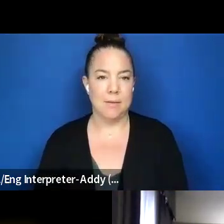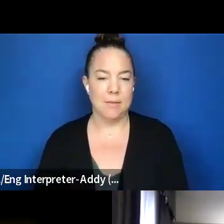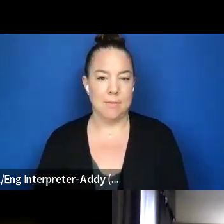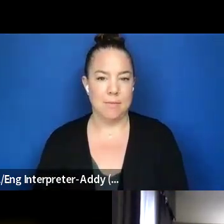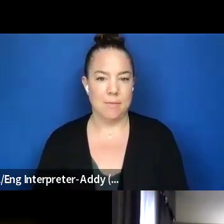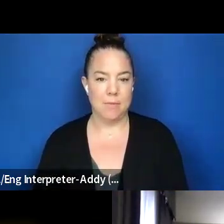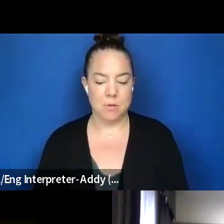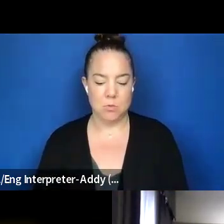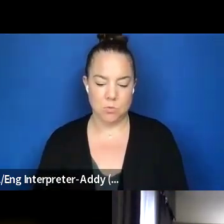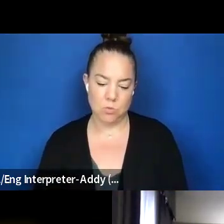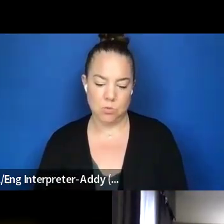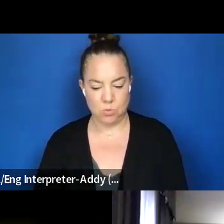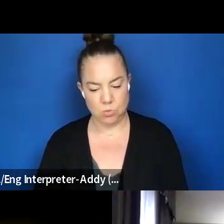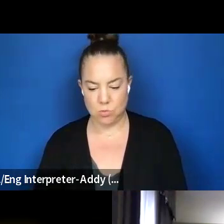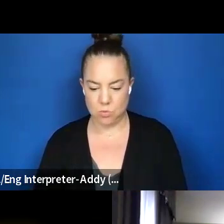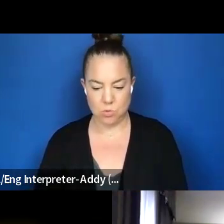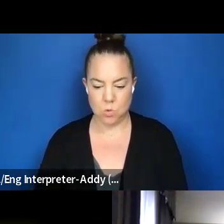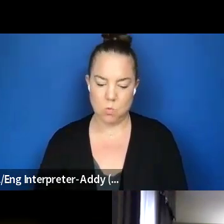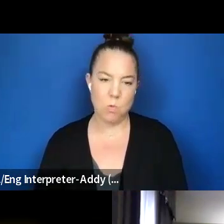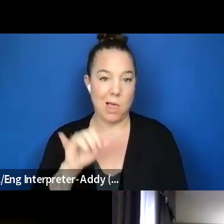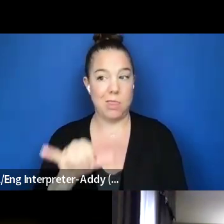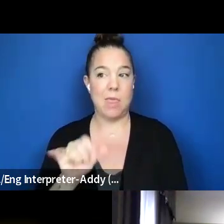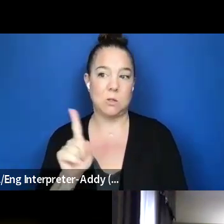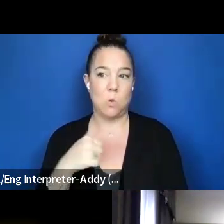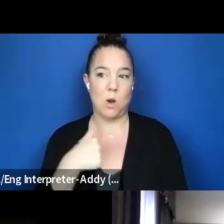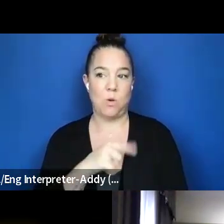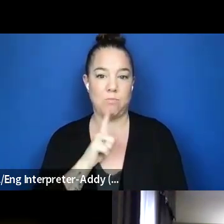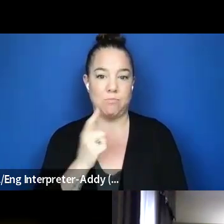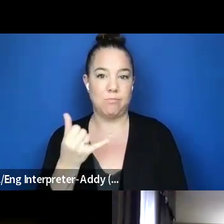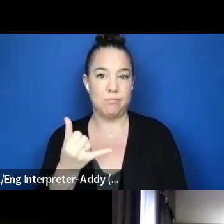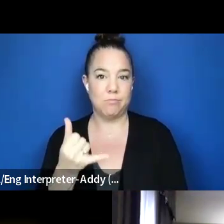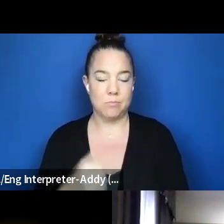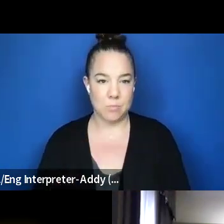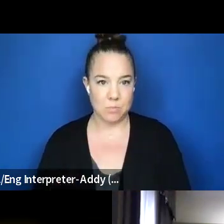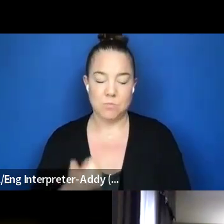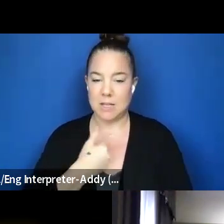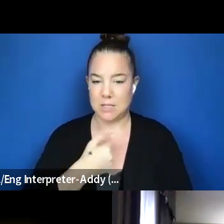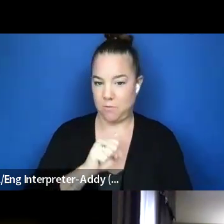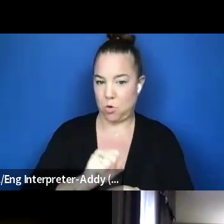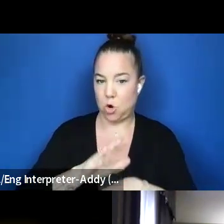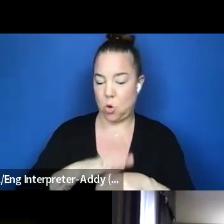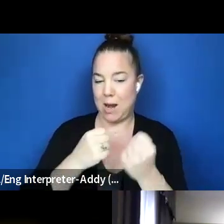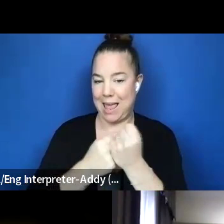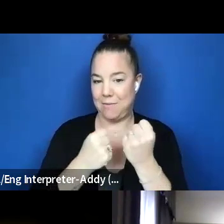Adeleigh Belyeu: that's kinda Adeleigh Belyeu: like, I say, where we are not Adeleigh Belyeu: work on advocacy issues with 2,